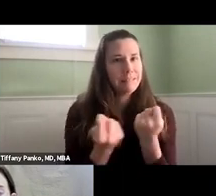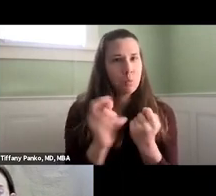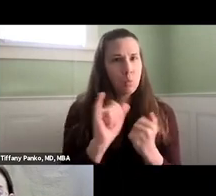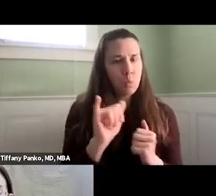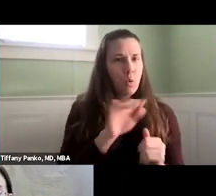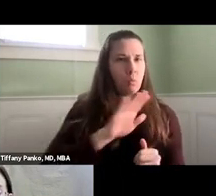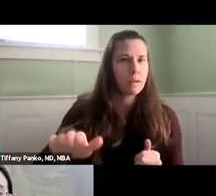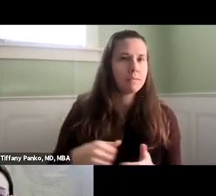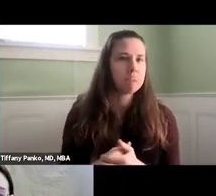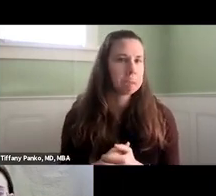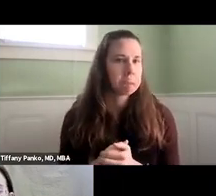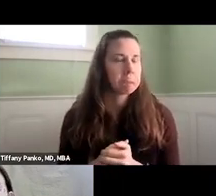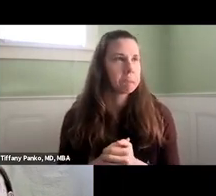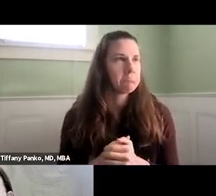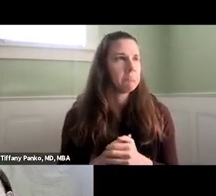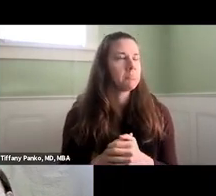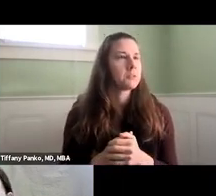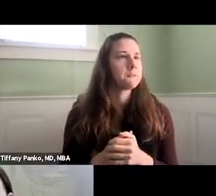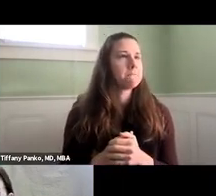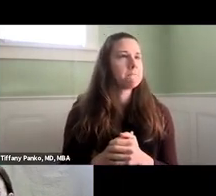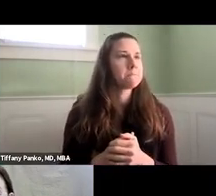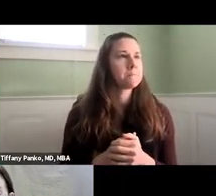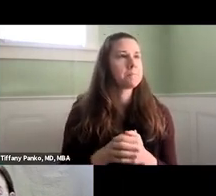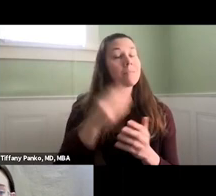sure that we have representation, that we have scientists resenting those identities